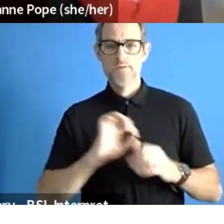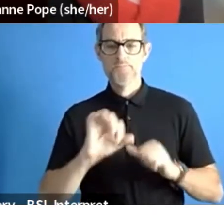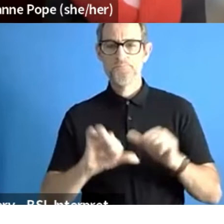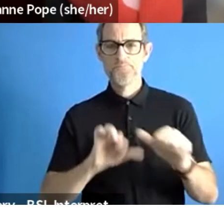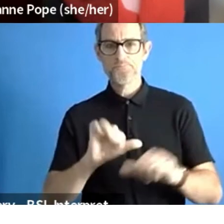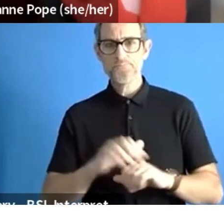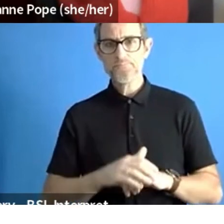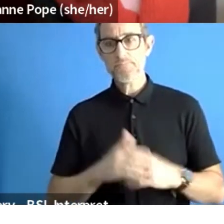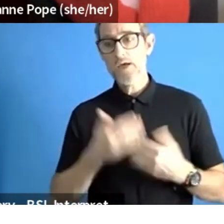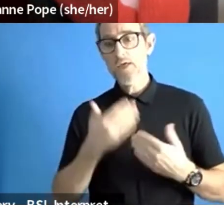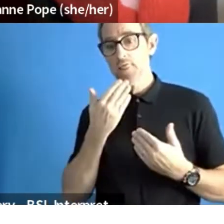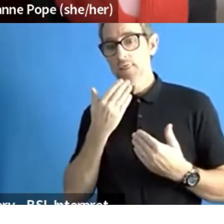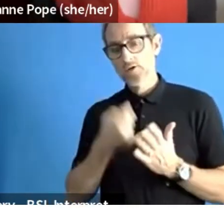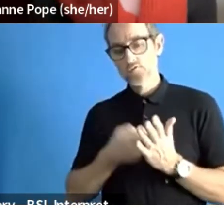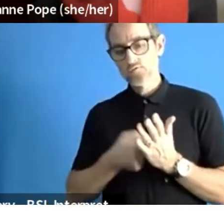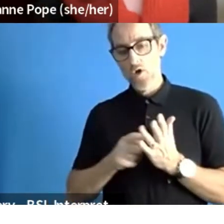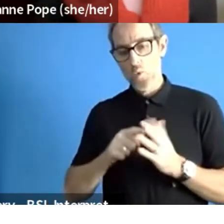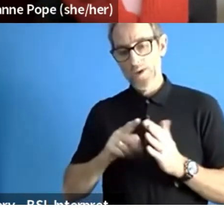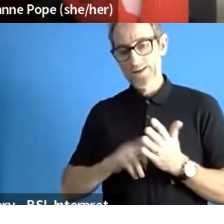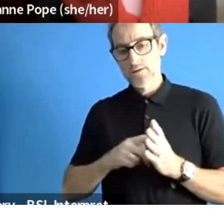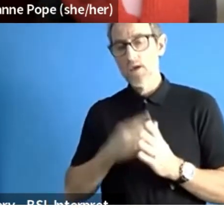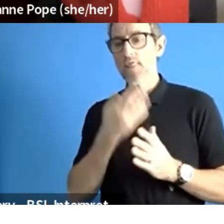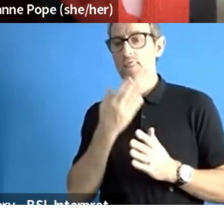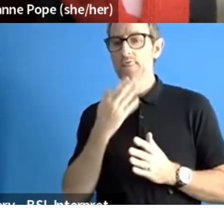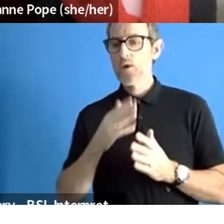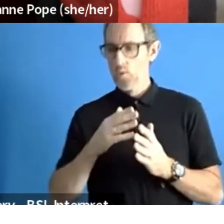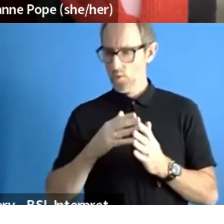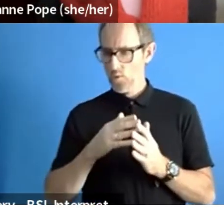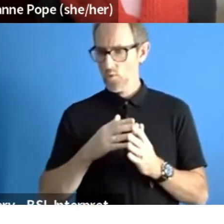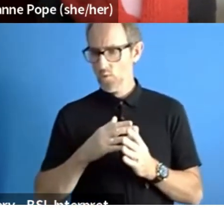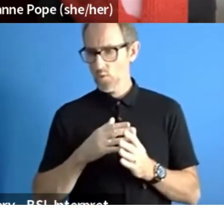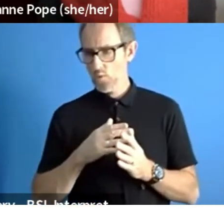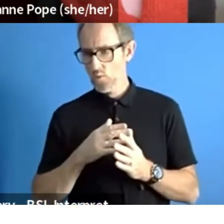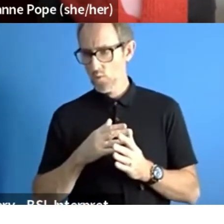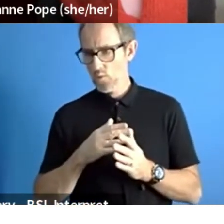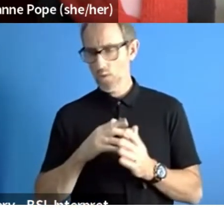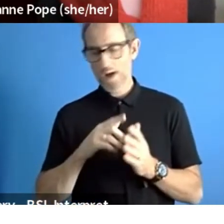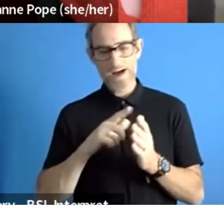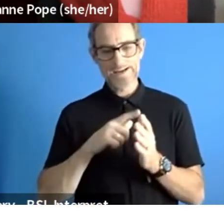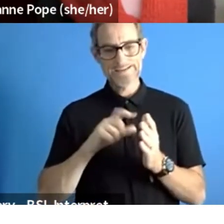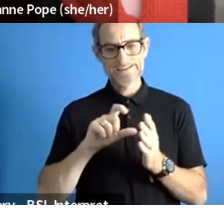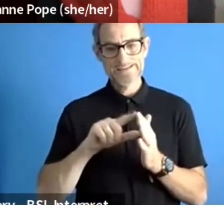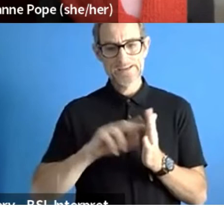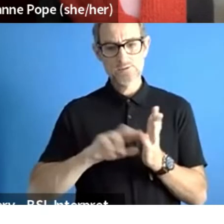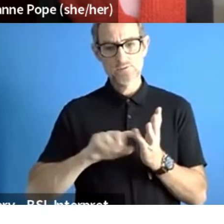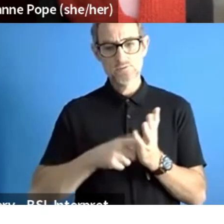Thank you, Rowena and thank you to Accenture for being with us and thank you, everyone, for listening.